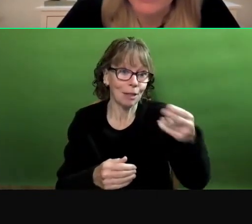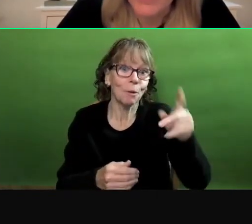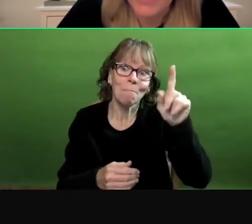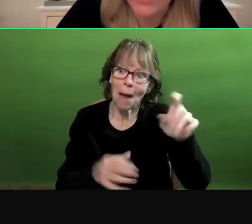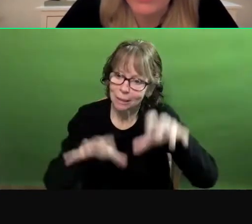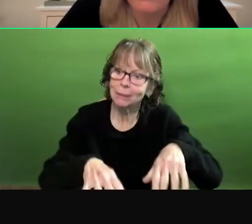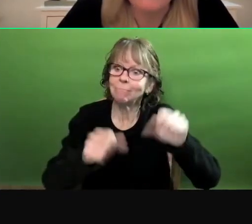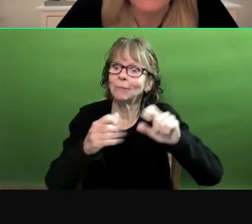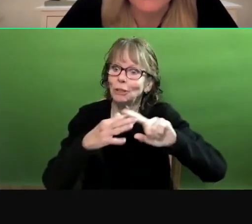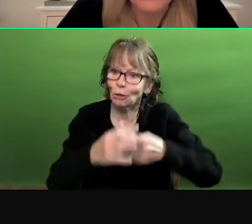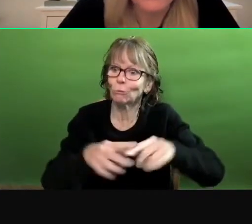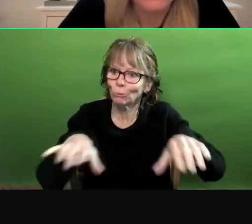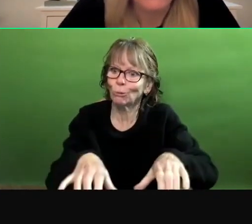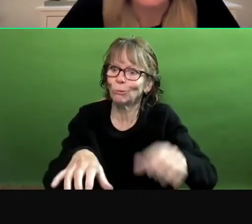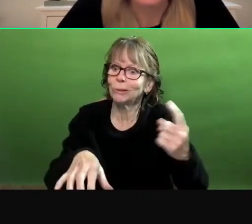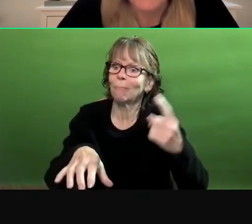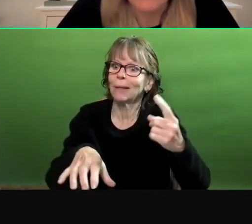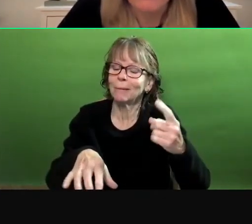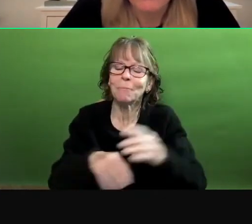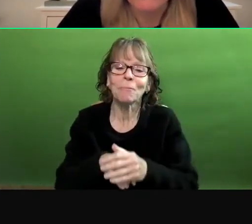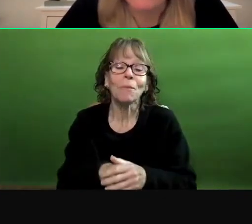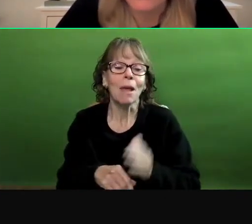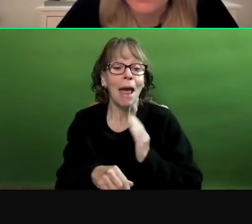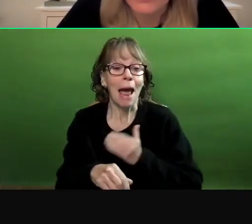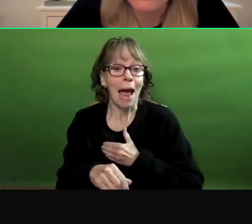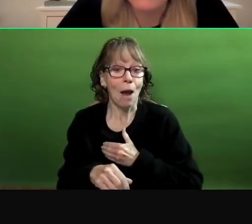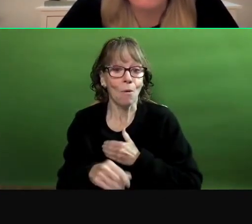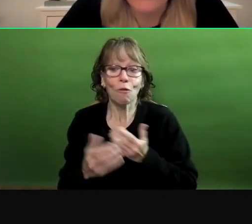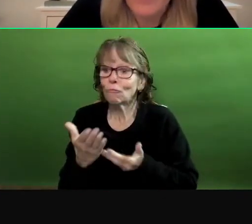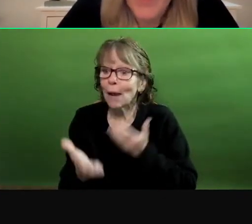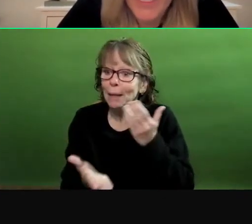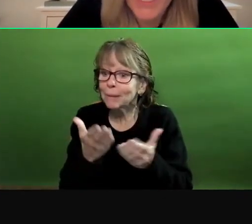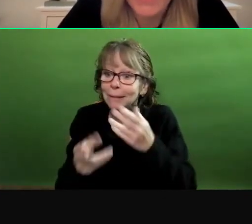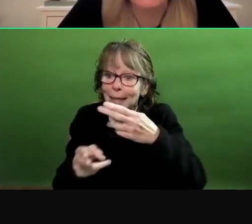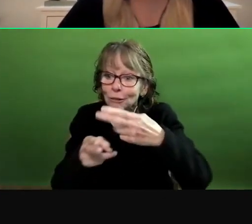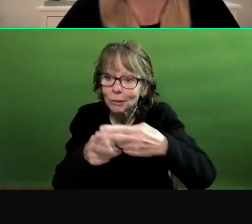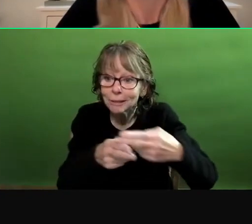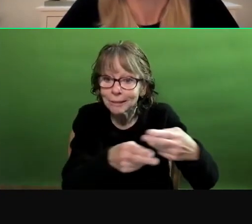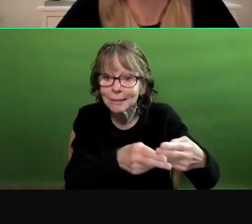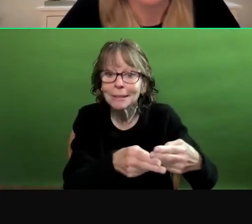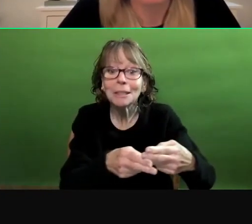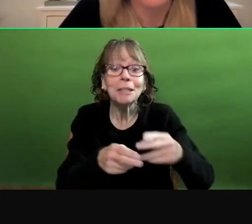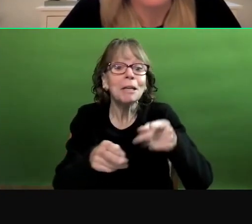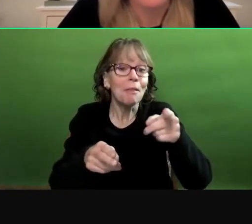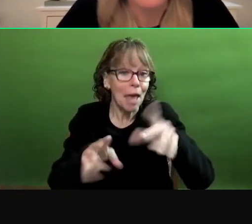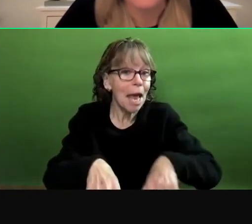recommendations were released, staff members and leadership from NIH wrote a blog post in